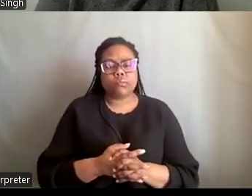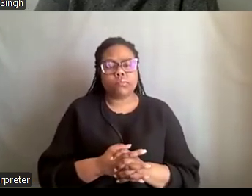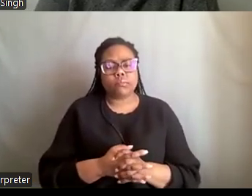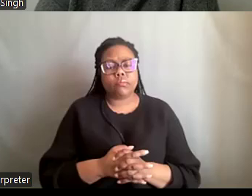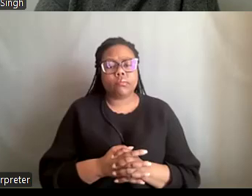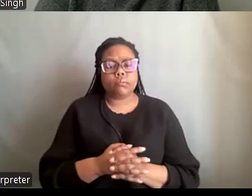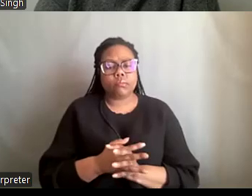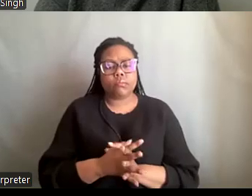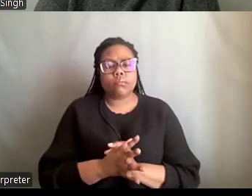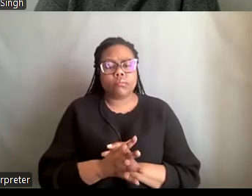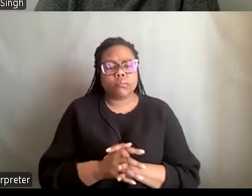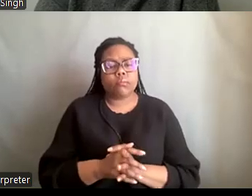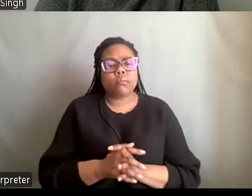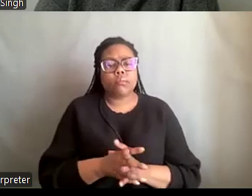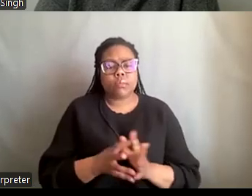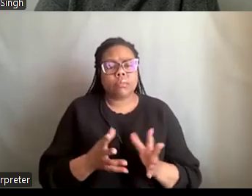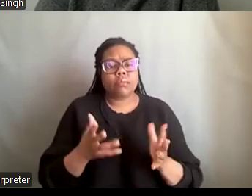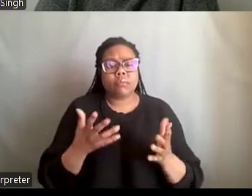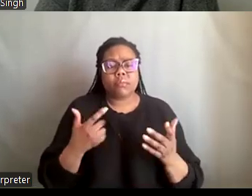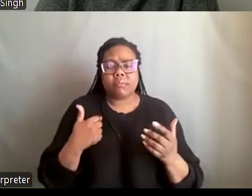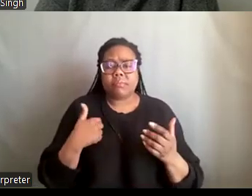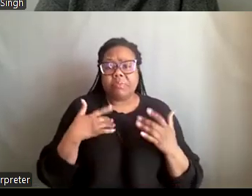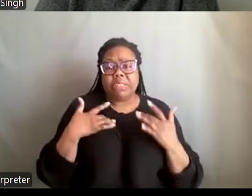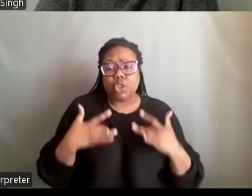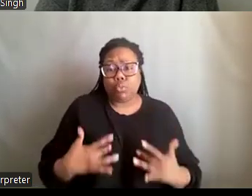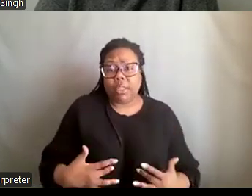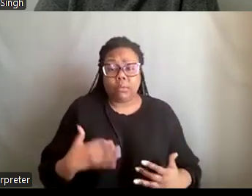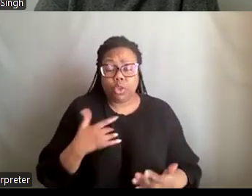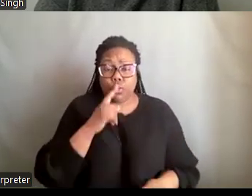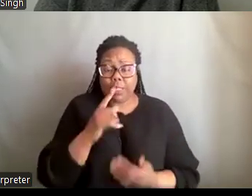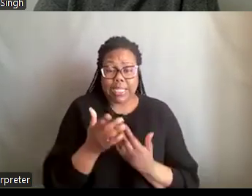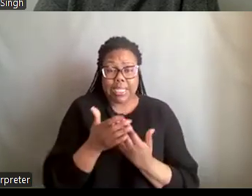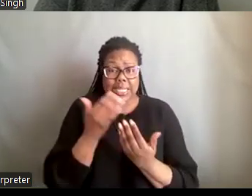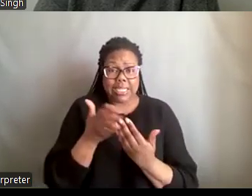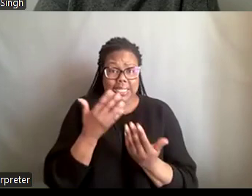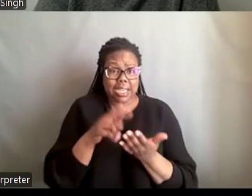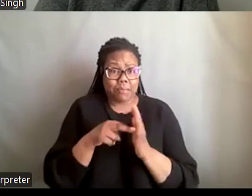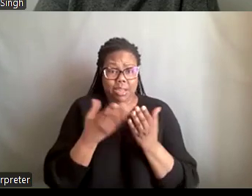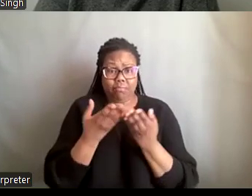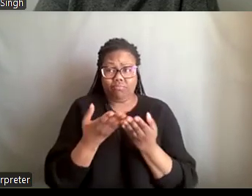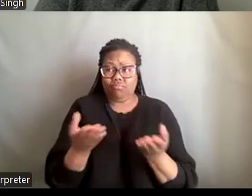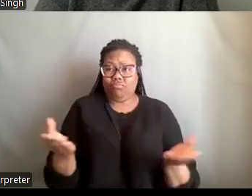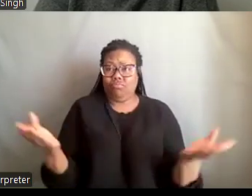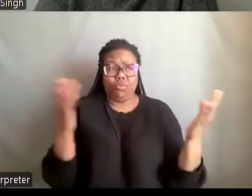being depressed, which is quite easy. I mean, look at